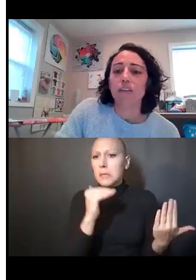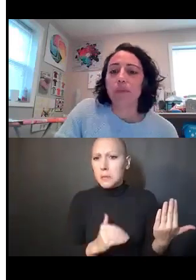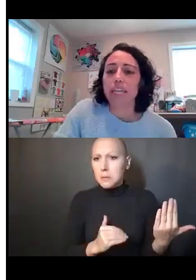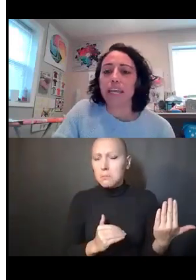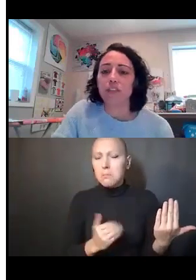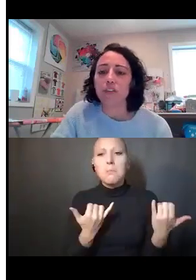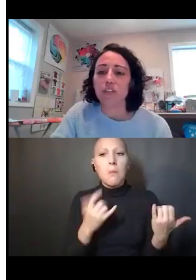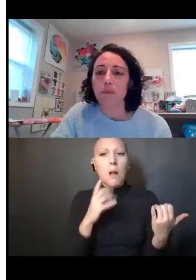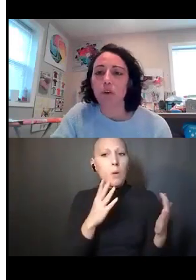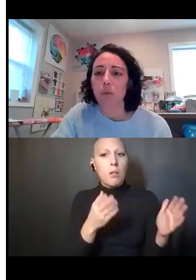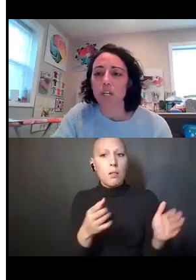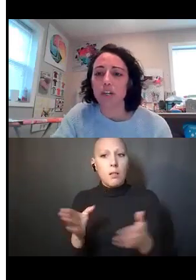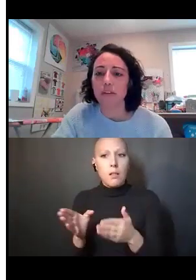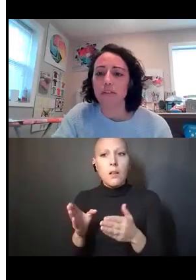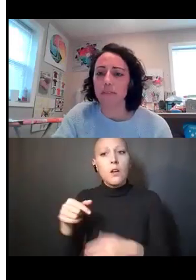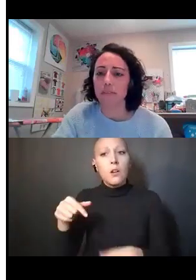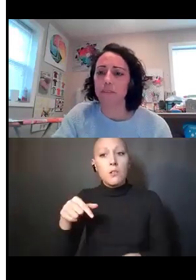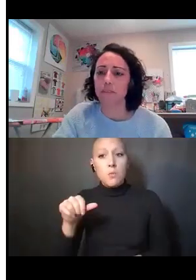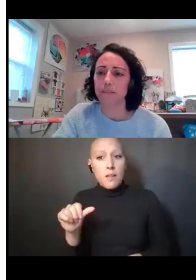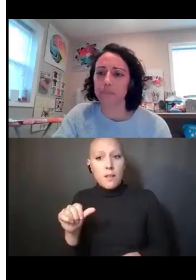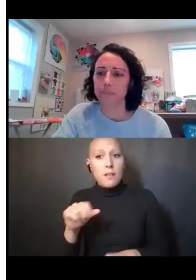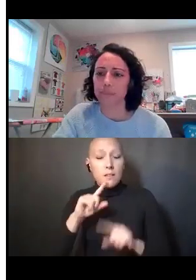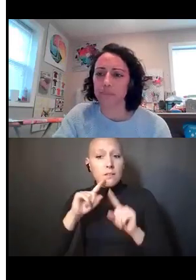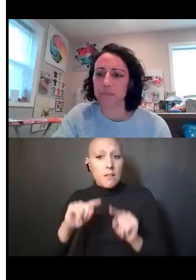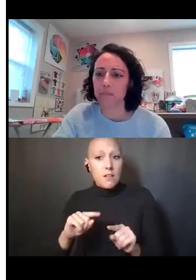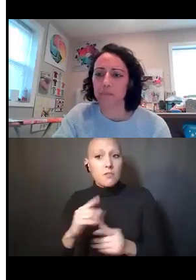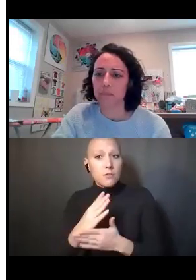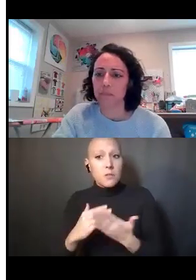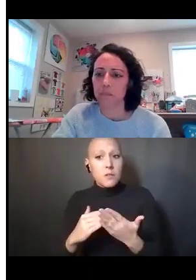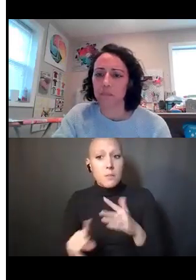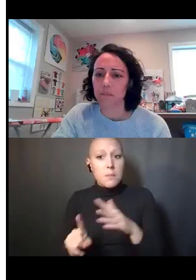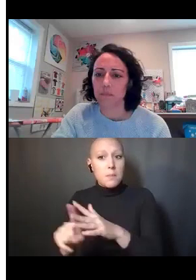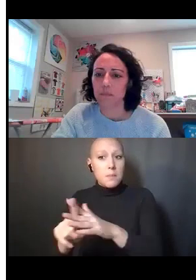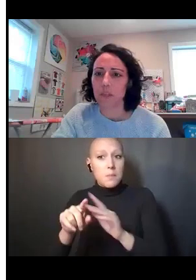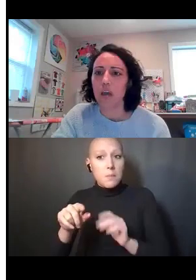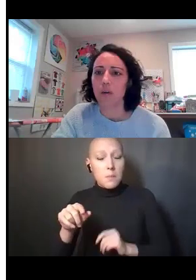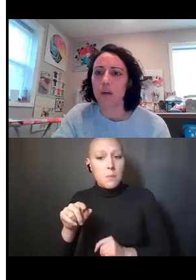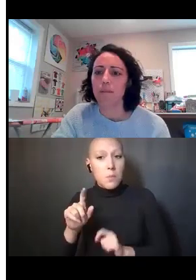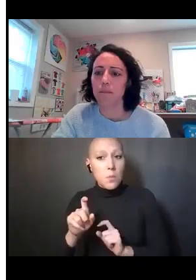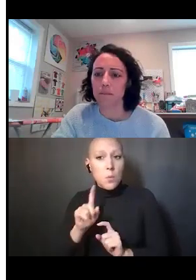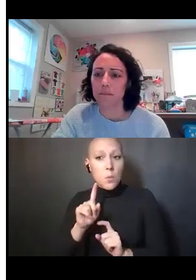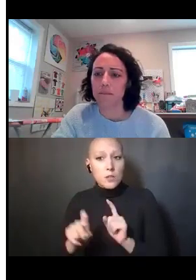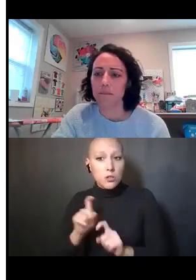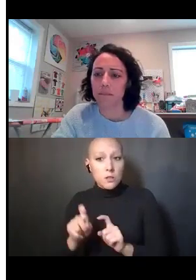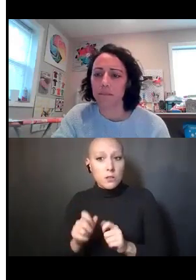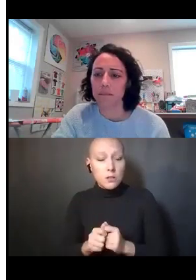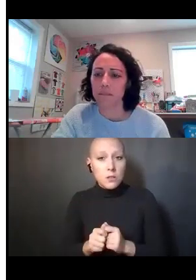so we can answer some of your questions. Michelle Bulls: So I have answered some, Kristin, in the chat,